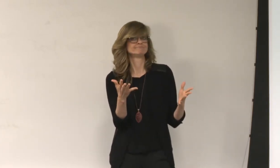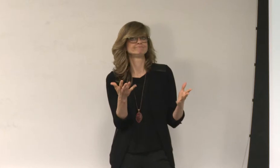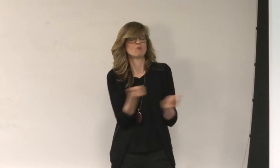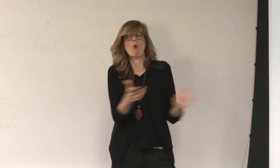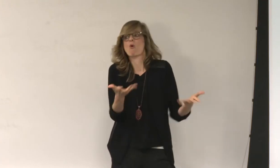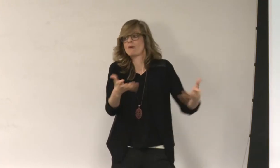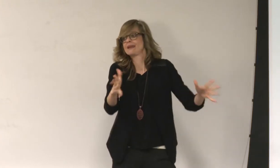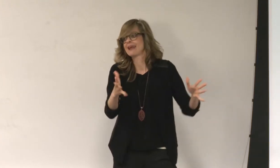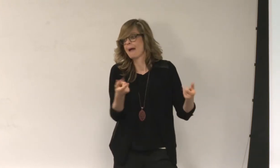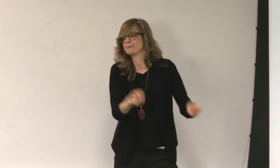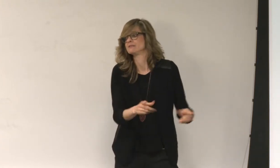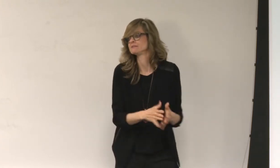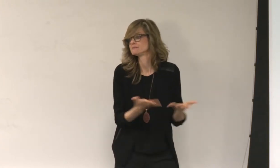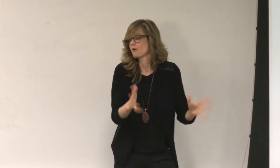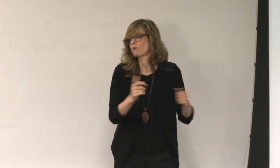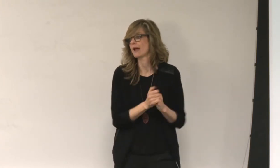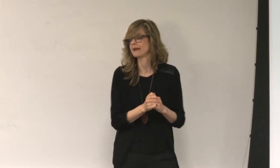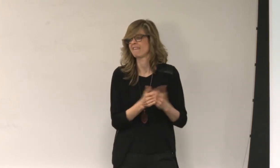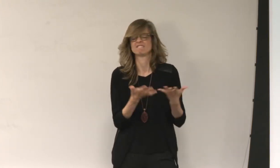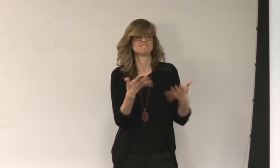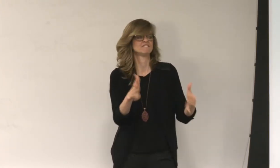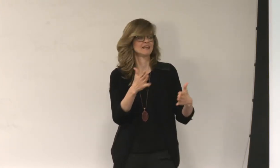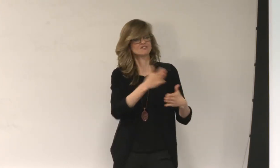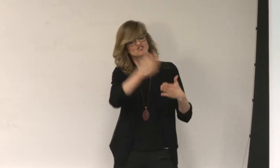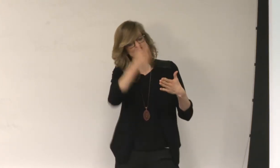RIGHT, THERE'S NOTHING NEW TO DISCOVER.